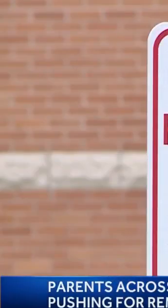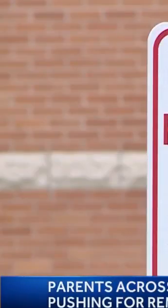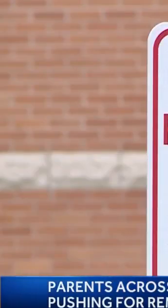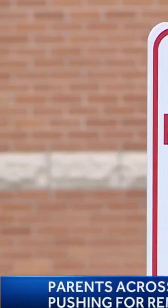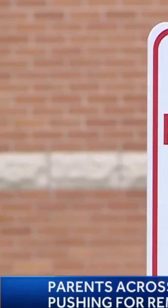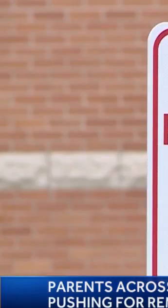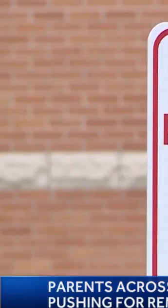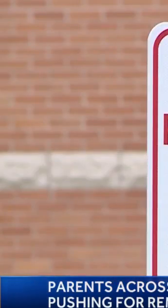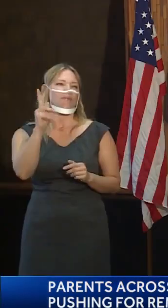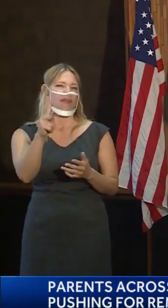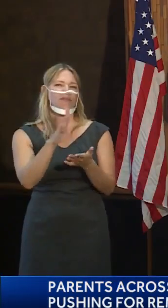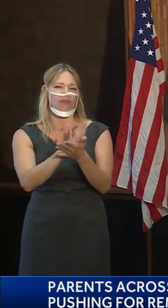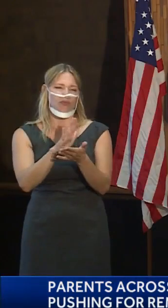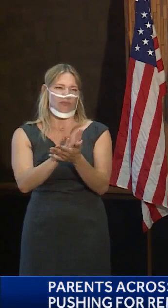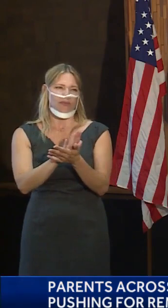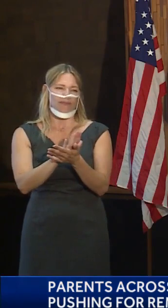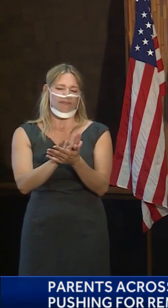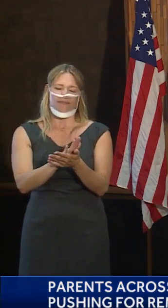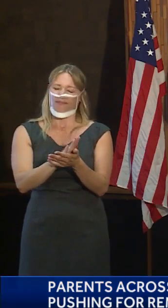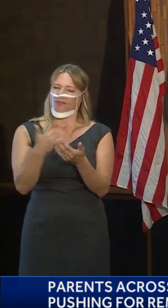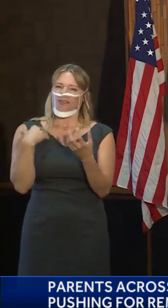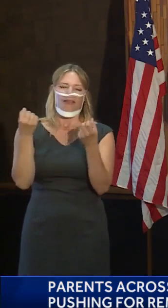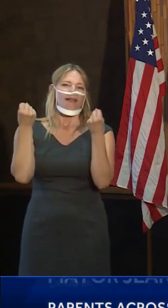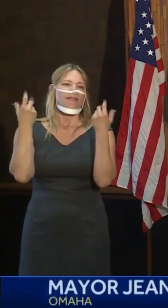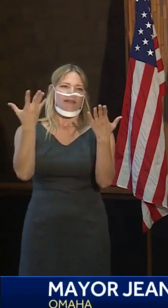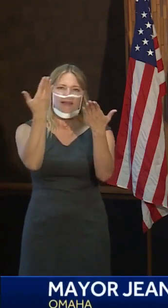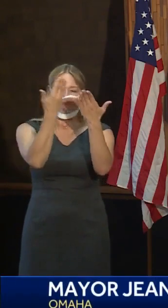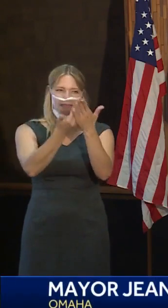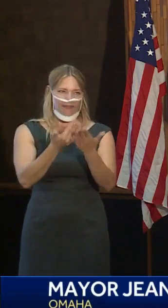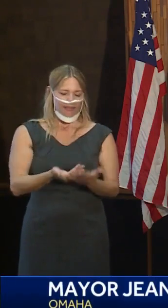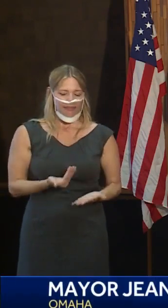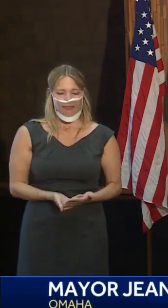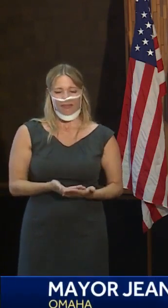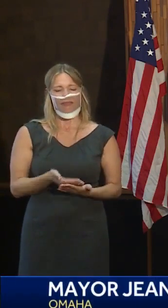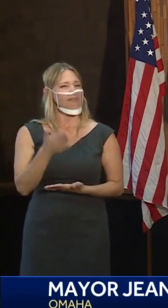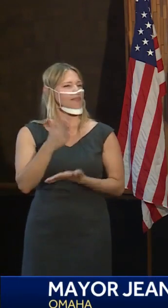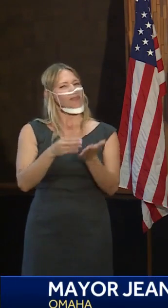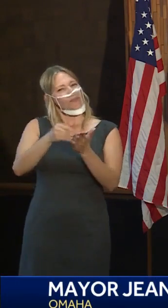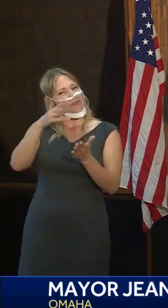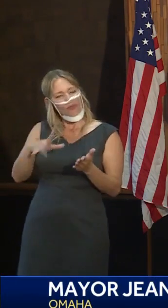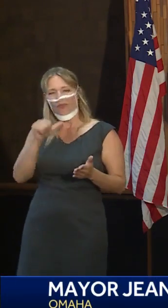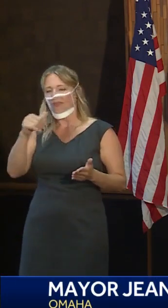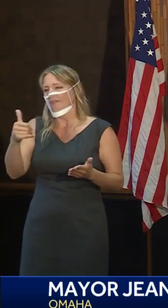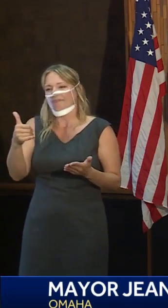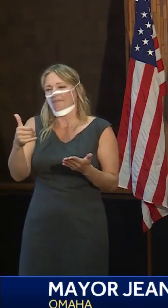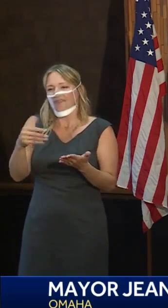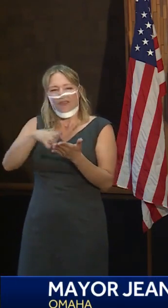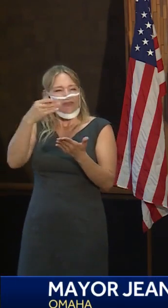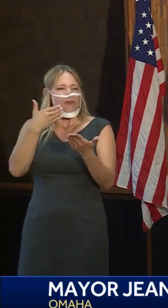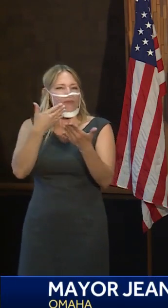GOT ALONG WITH. MAYOR JEAN STOTHERT SAYS EVERYONE HAS CONCERNS ABOUT KIDS GOING BACK TO THE CLASSROOM, BUT SAYS THEY NEED TO.